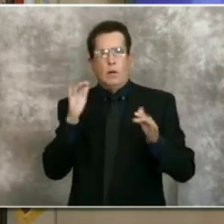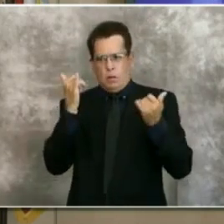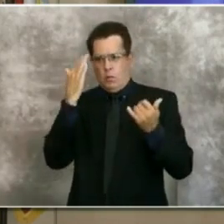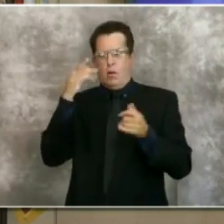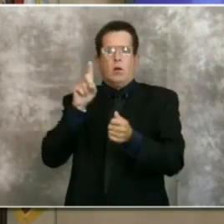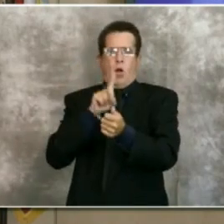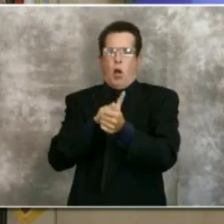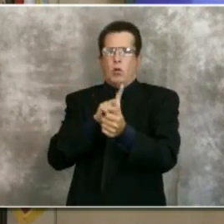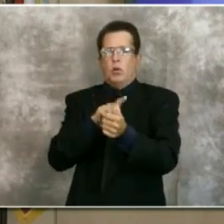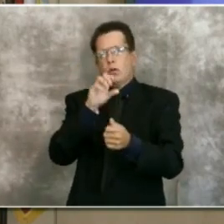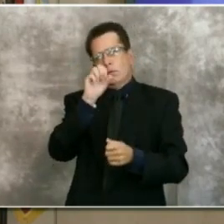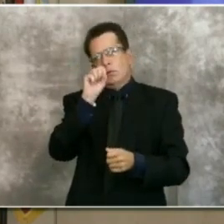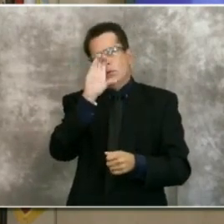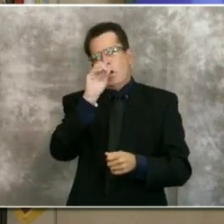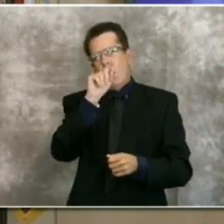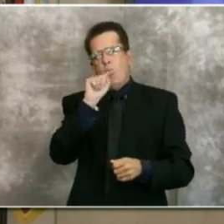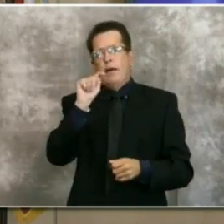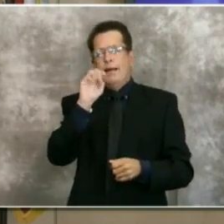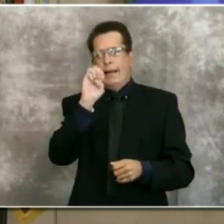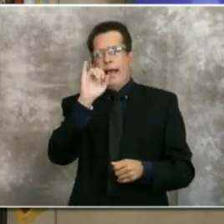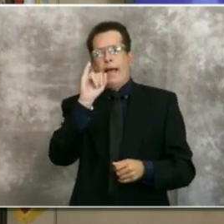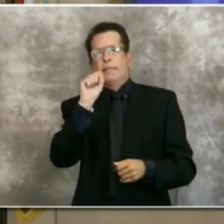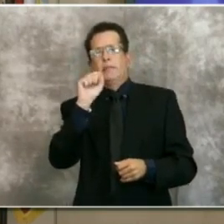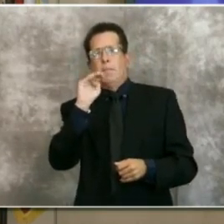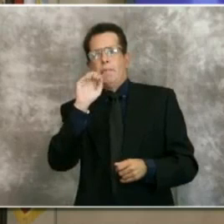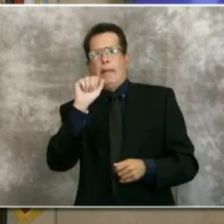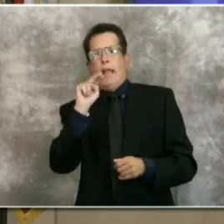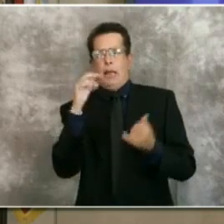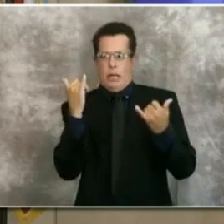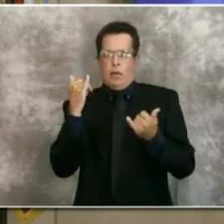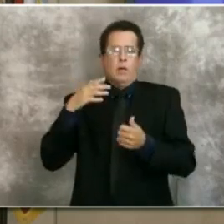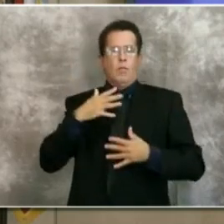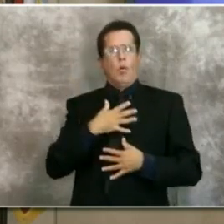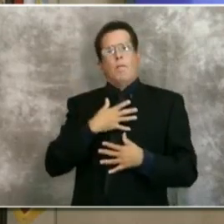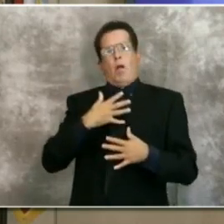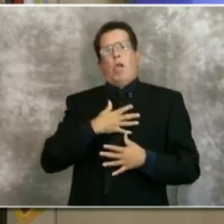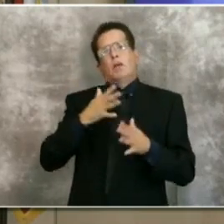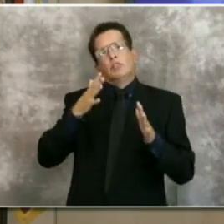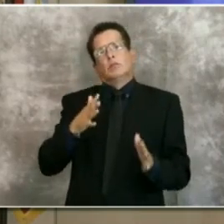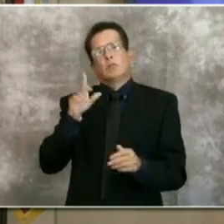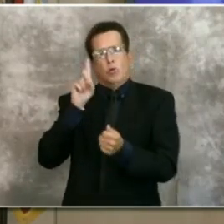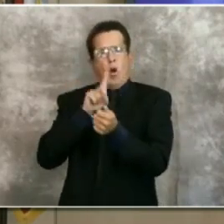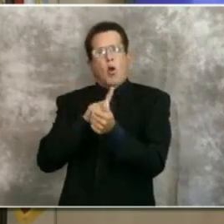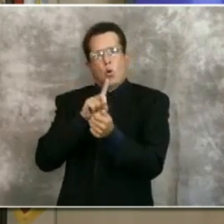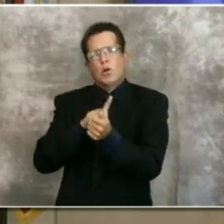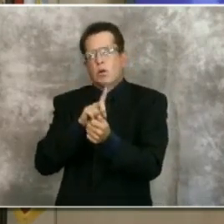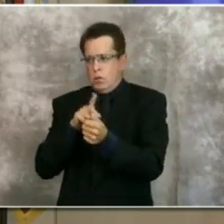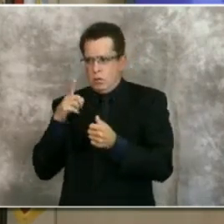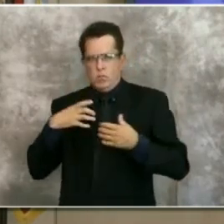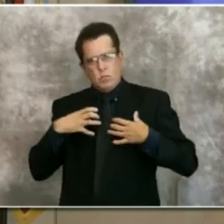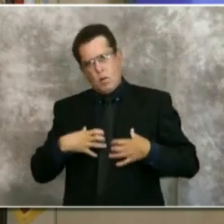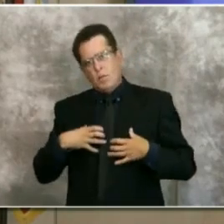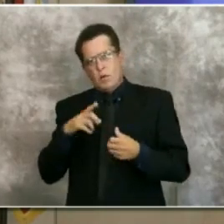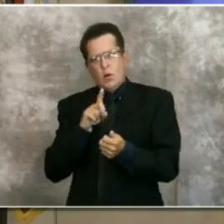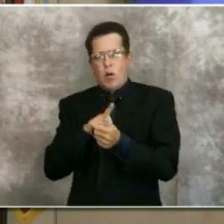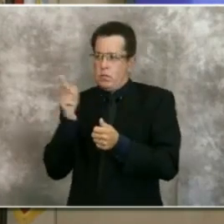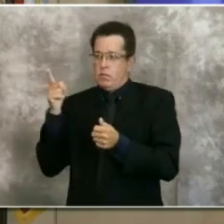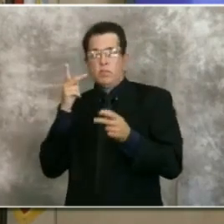LIKE OLDER OVER BOTH RESIDENTS AND RELATIVES. THAT'S WHY TODAY WE ARE JOINED DOCTOR